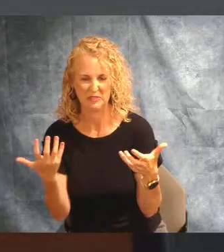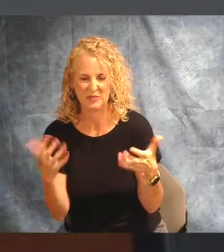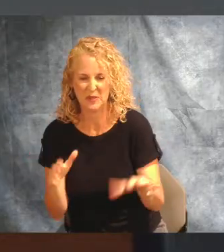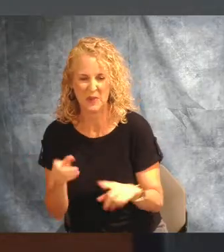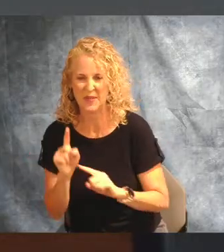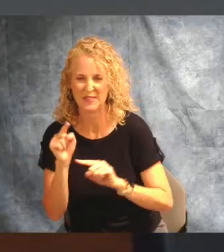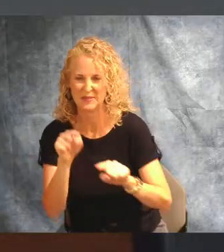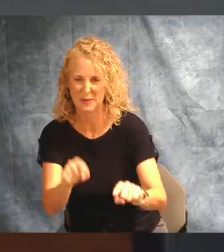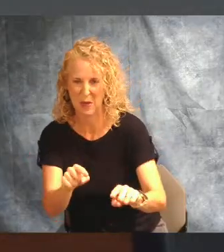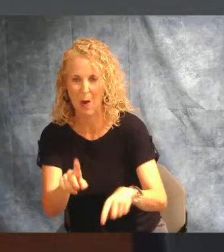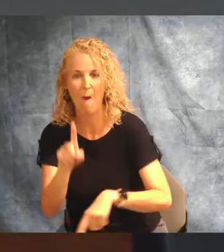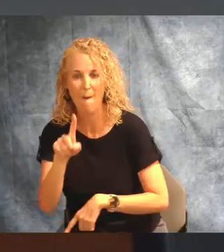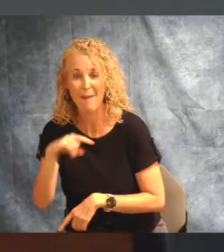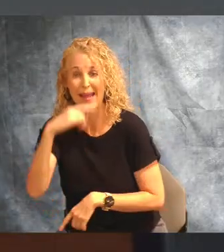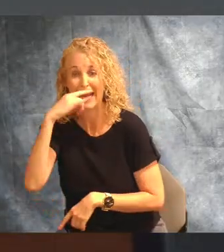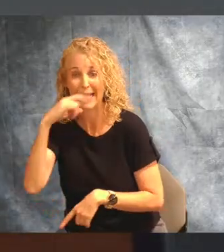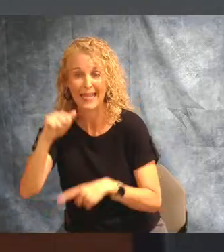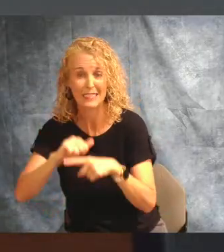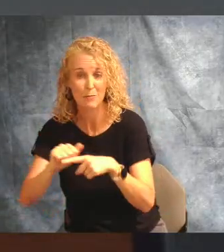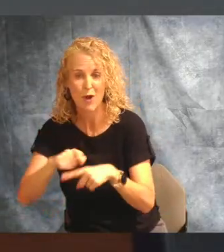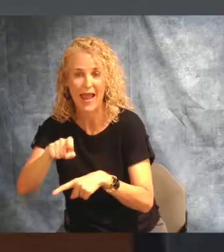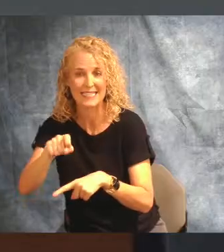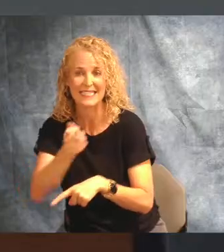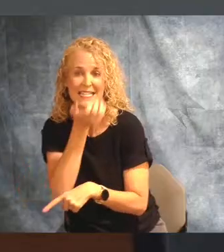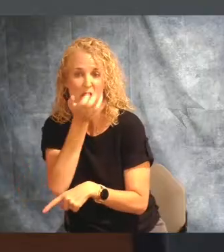kids that are practicing and need just open fields and stuff, I think it's suitable for